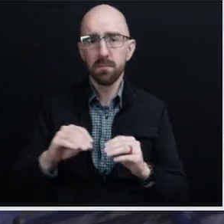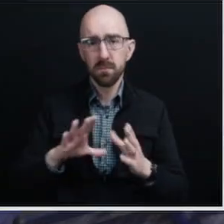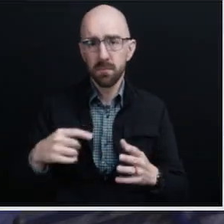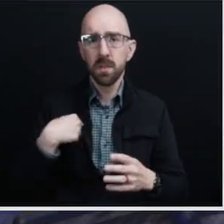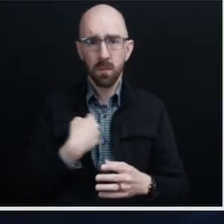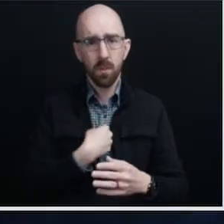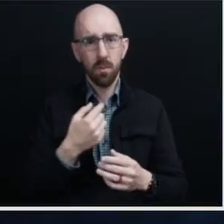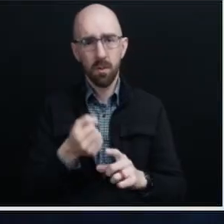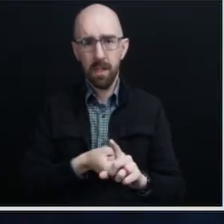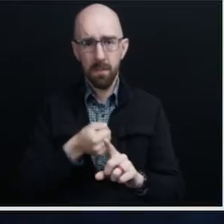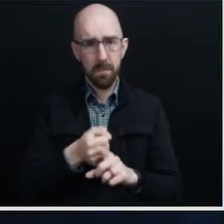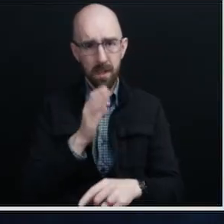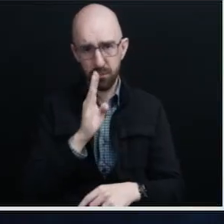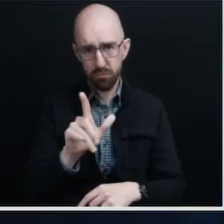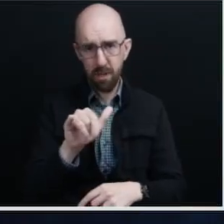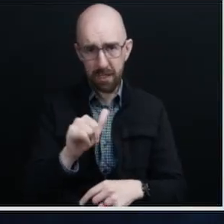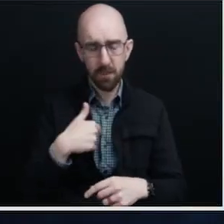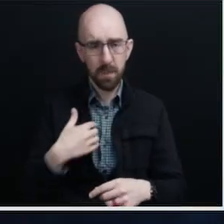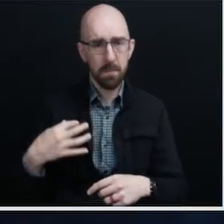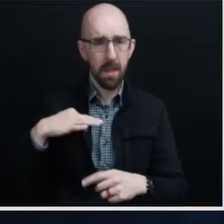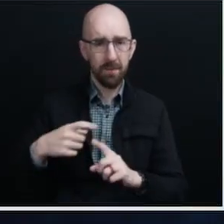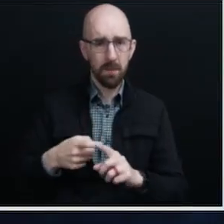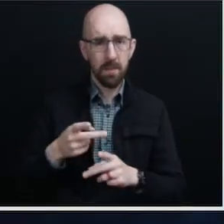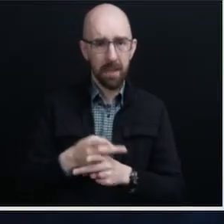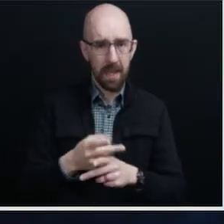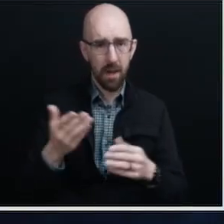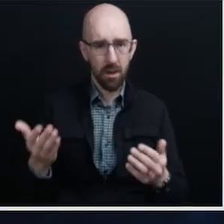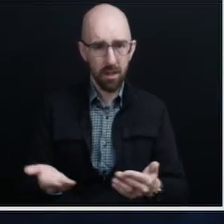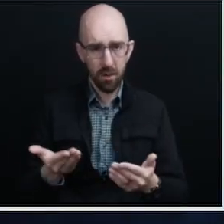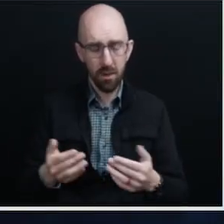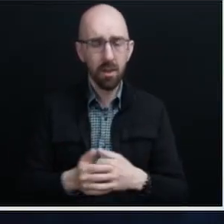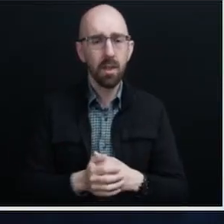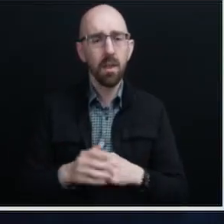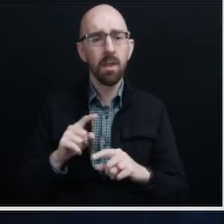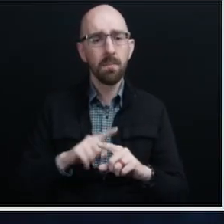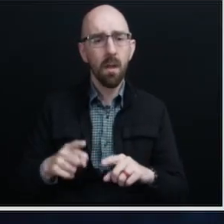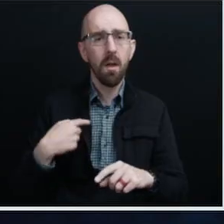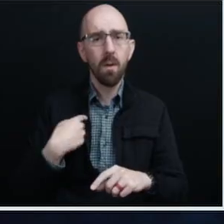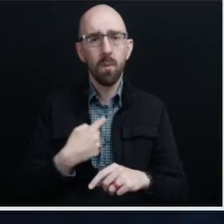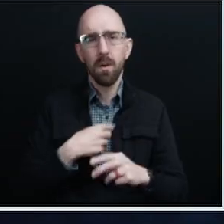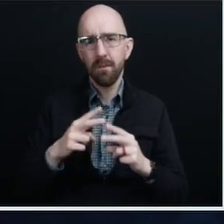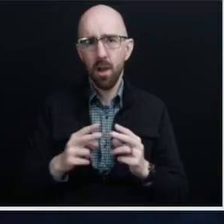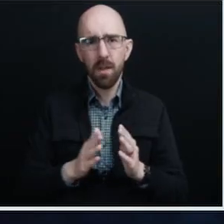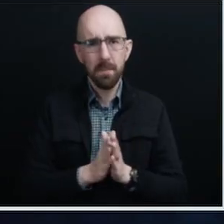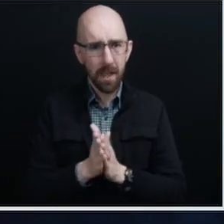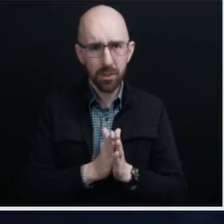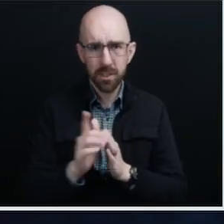benefited from the care that we got here. Um, but we are very passionate about Kansas City